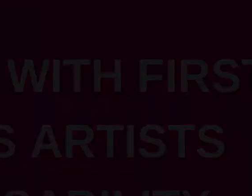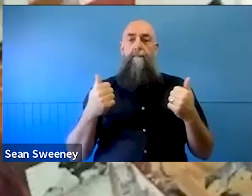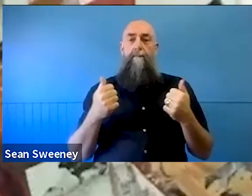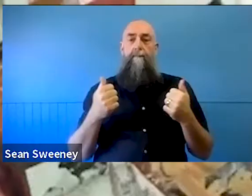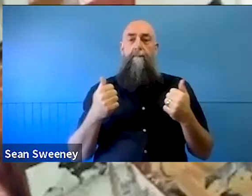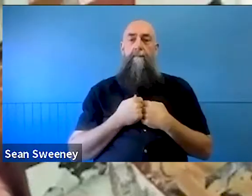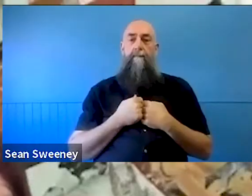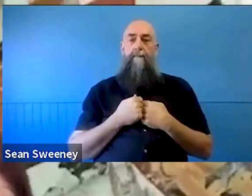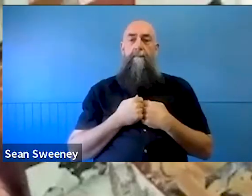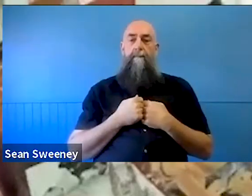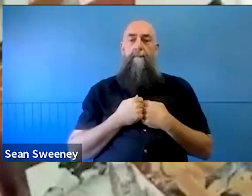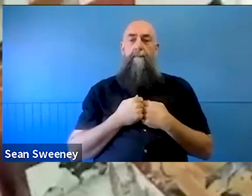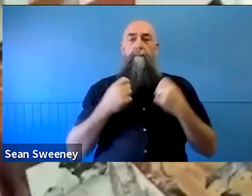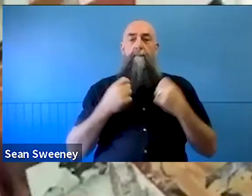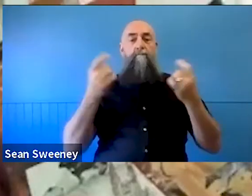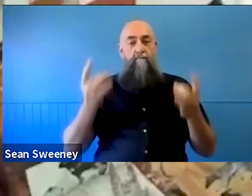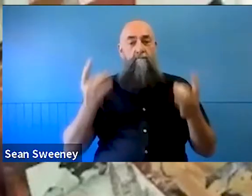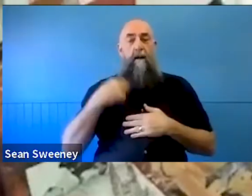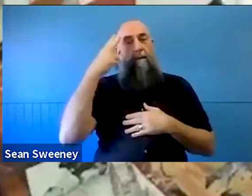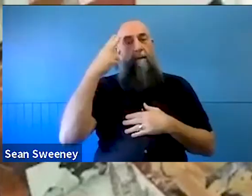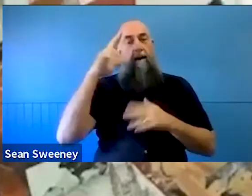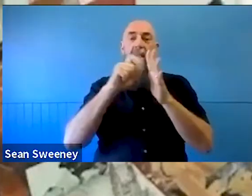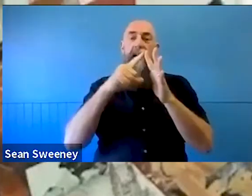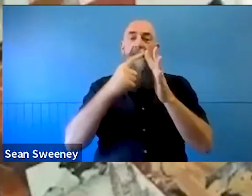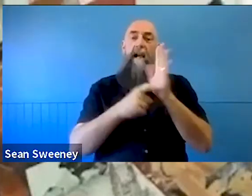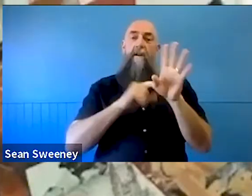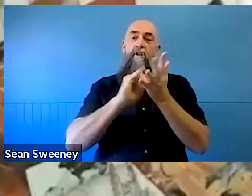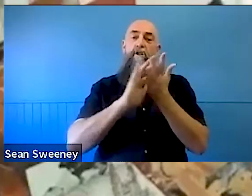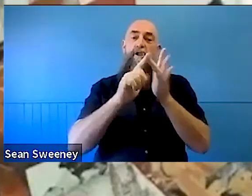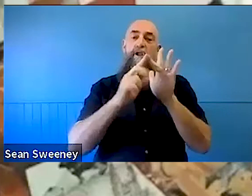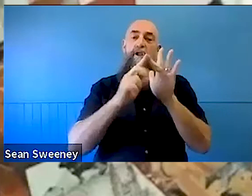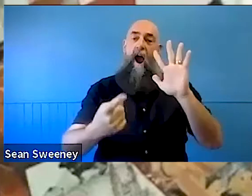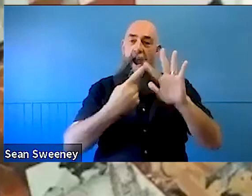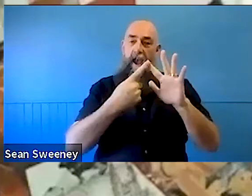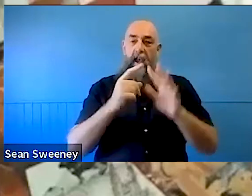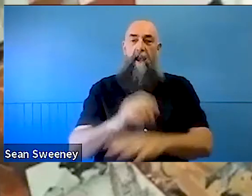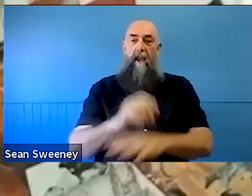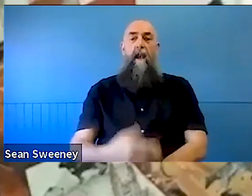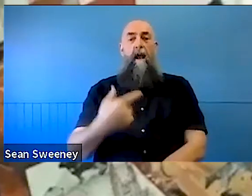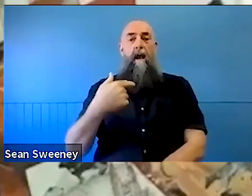My name is Kerri, I am a Wiradjuri woman.